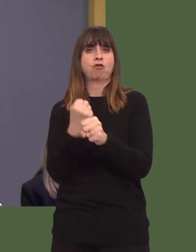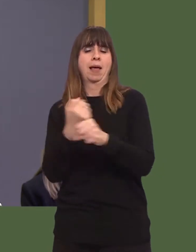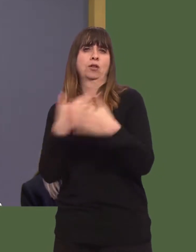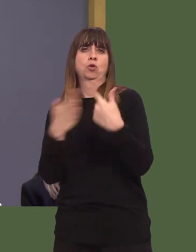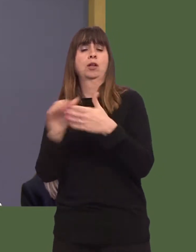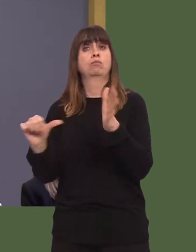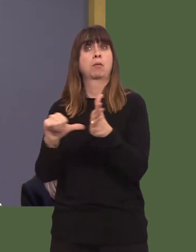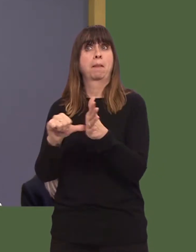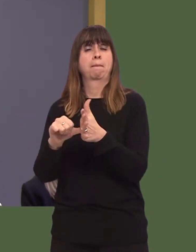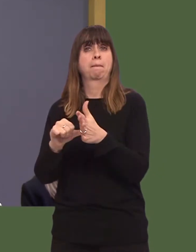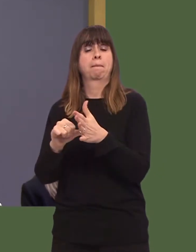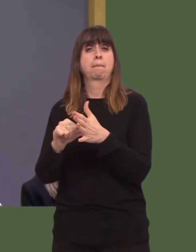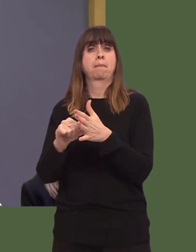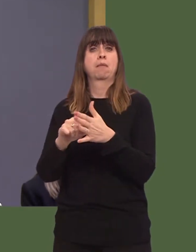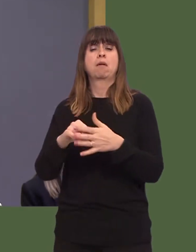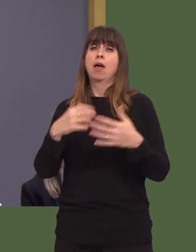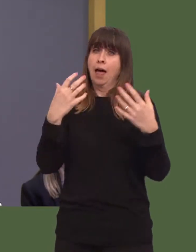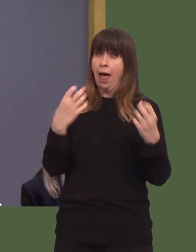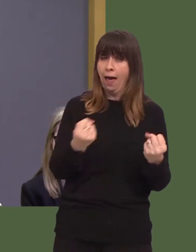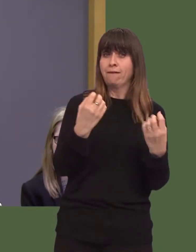In addition to the measures already in place, will the First Minister therefore look at